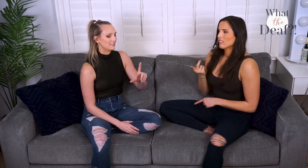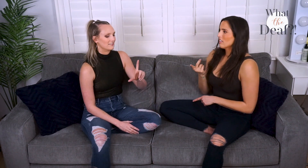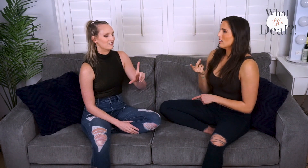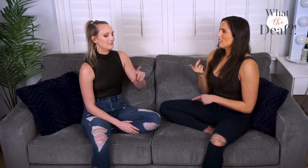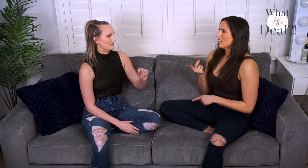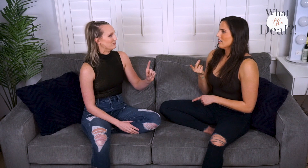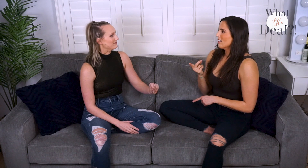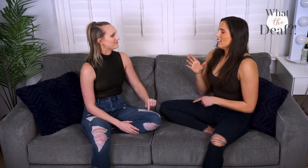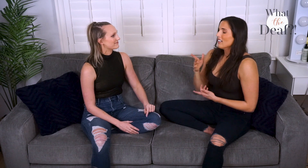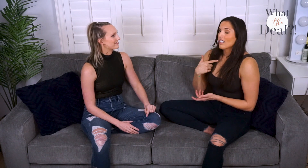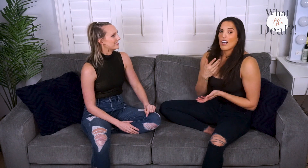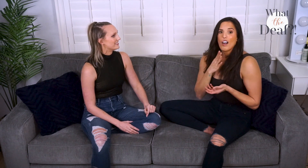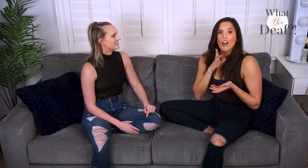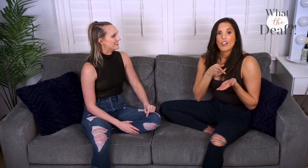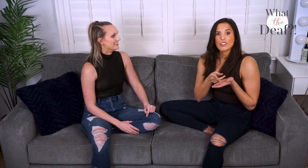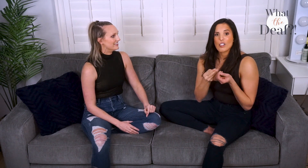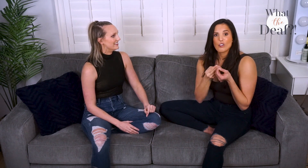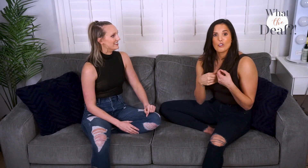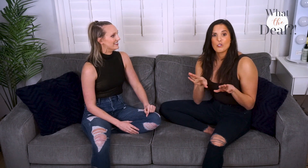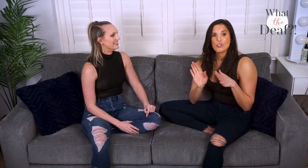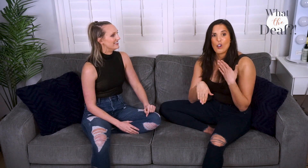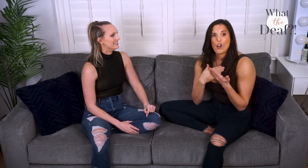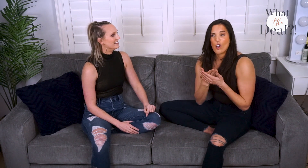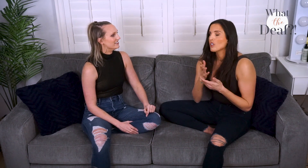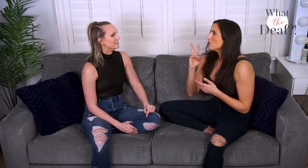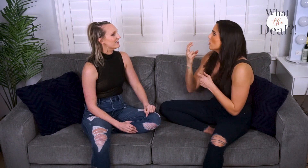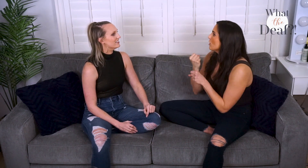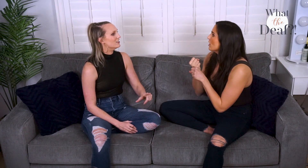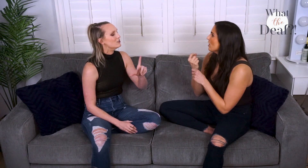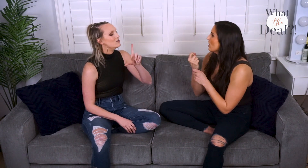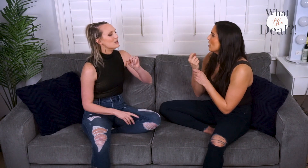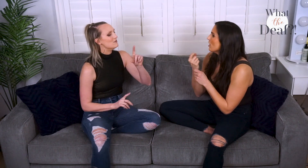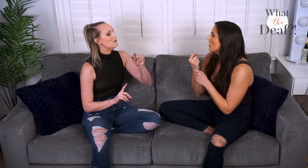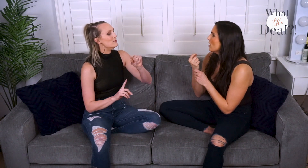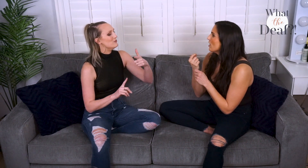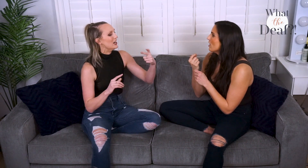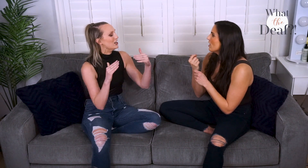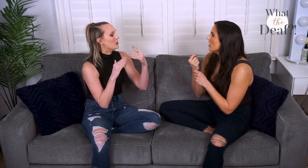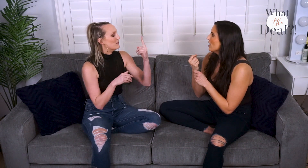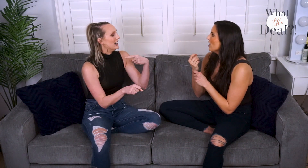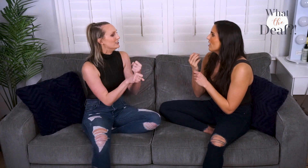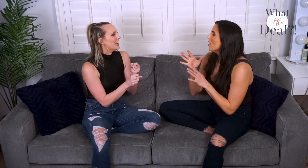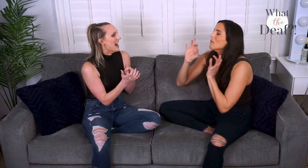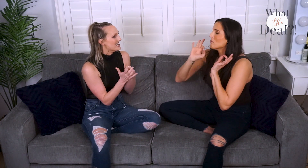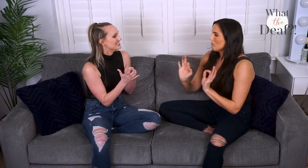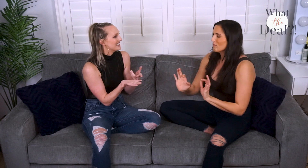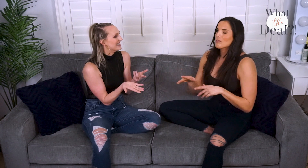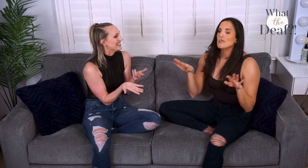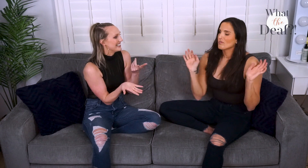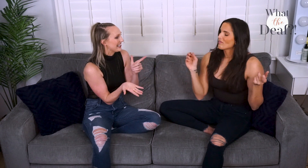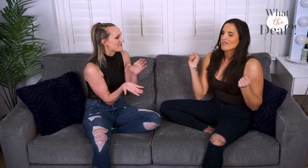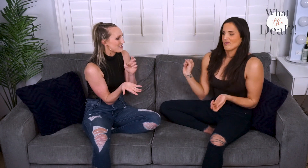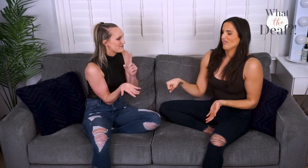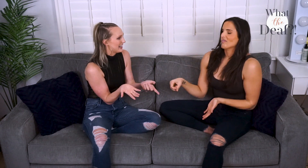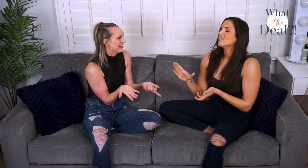Wait, yeah, no, 2020. Honestly I lose track of all-- was that two years ago? 2020 and 2021 is equivalent to one year,